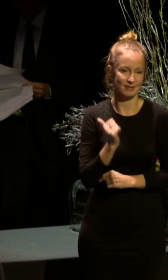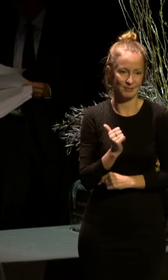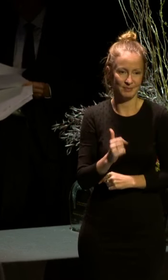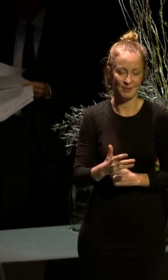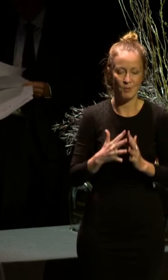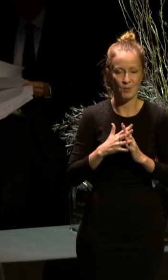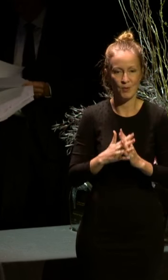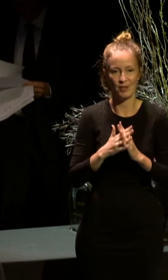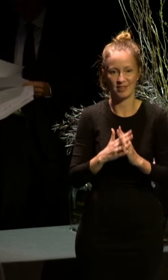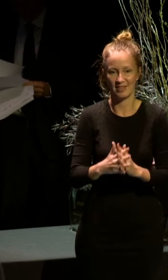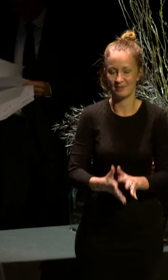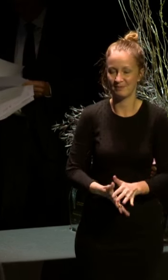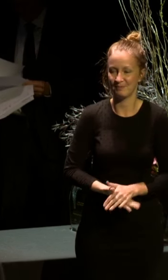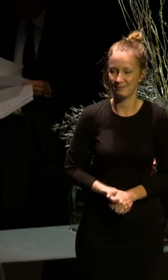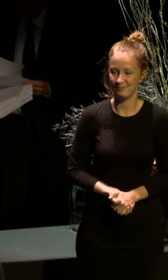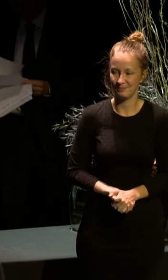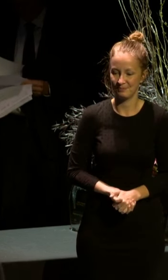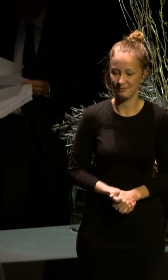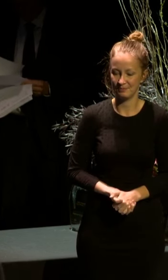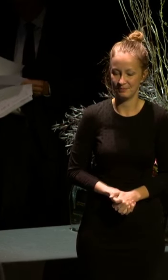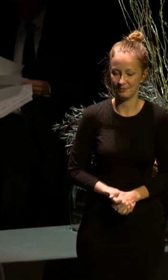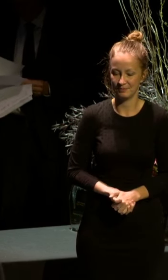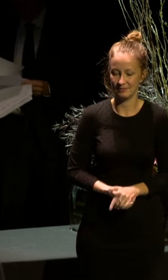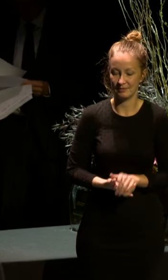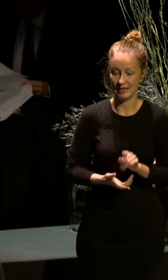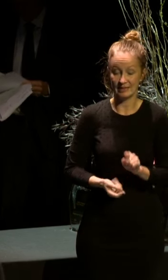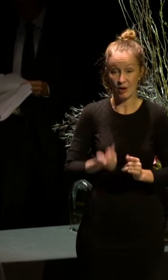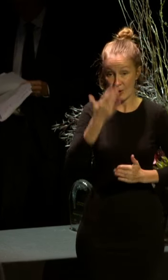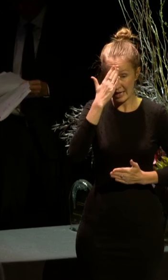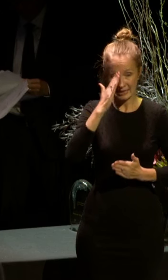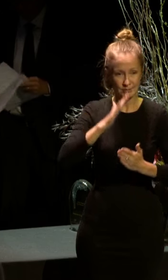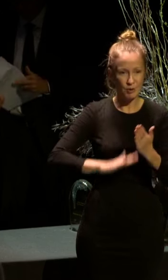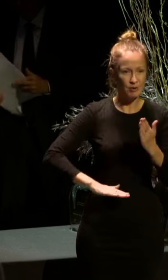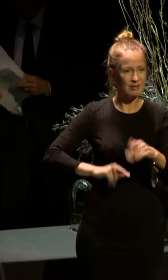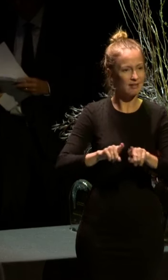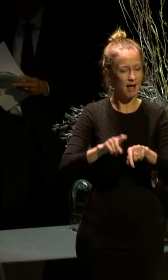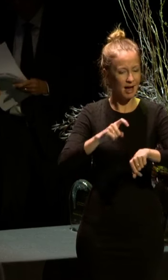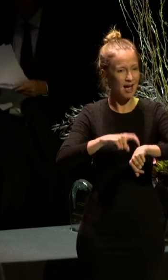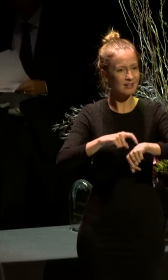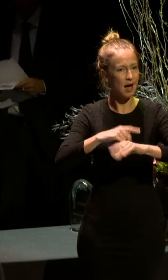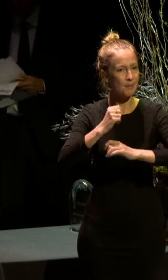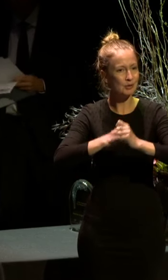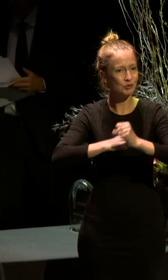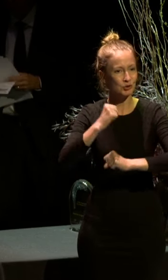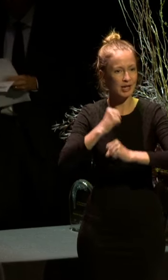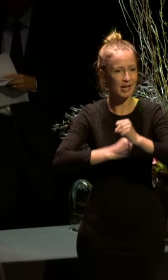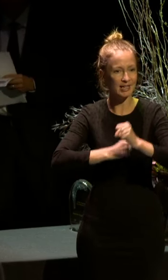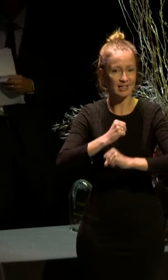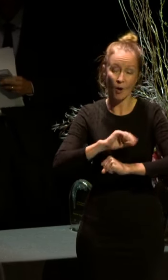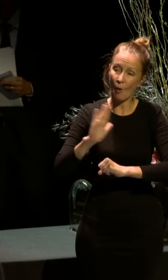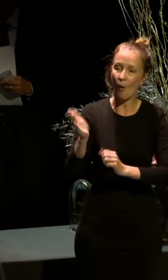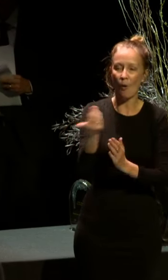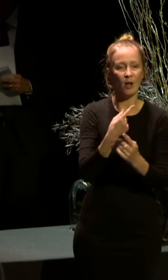To experience this fluid time machine is what every musician strives for. It is what I am blessed to have been immersed in